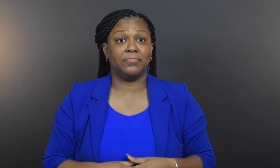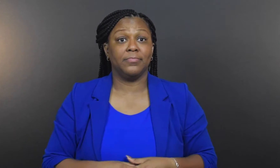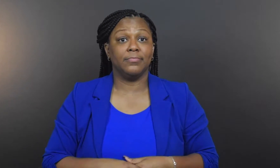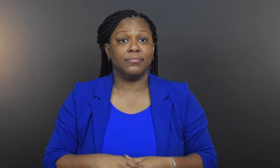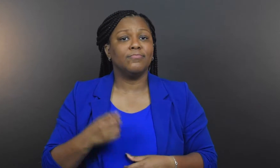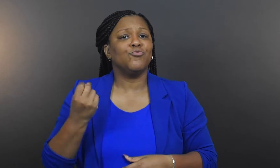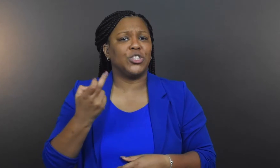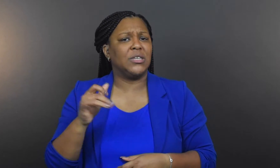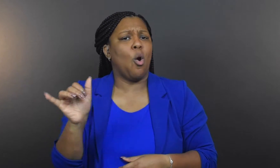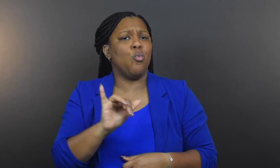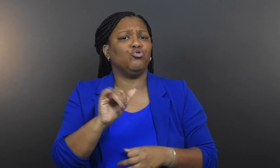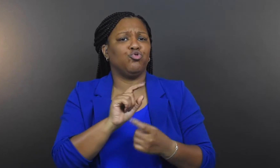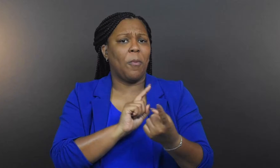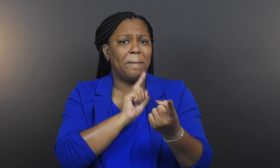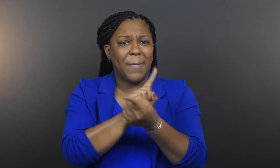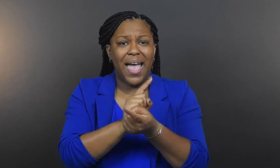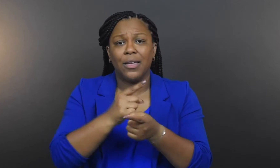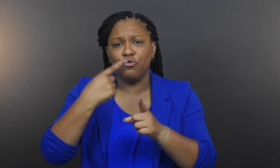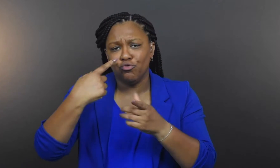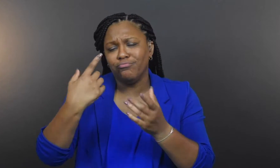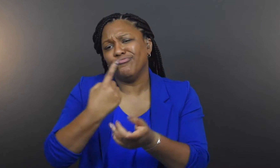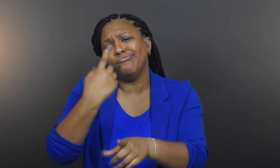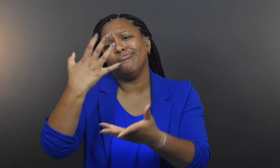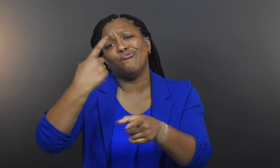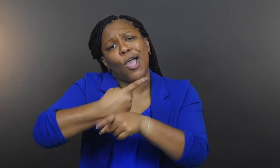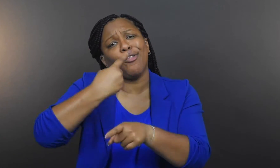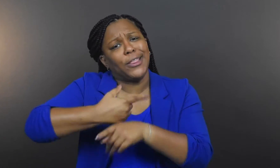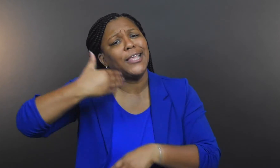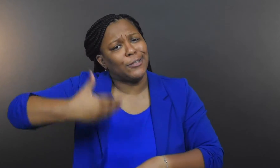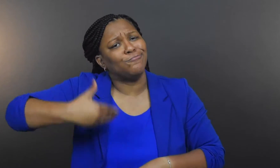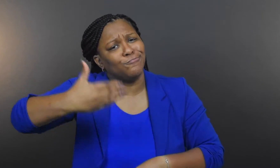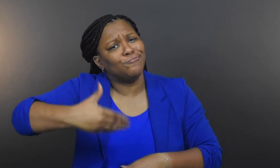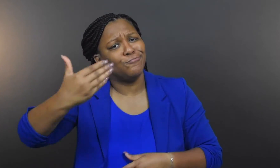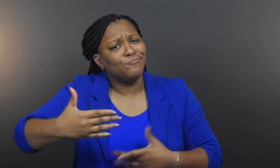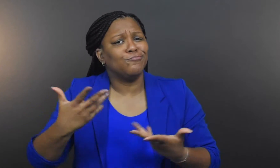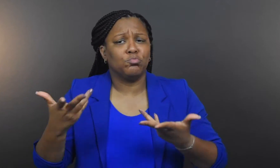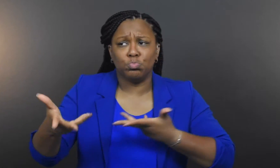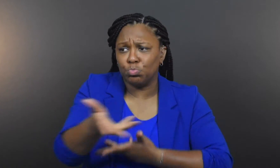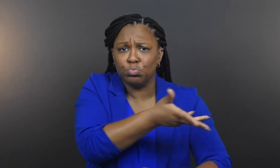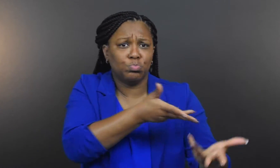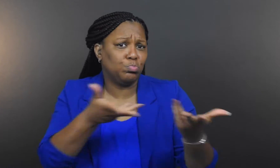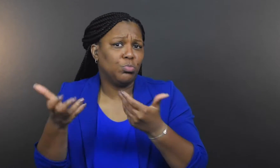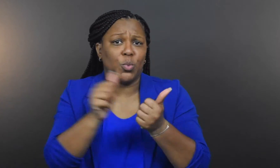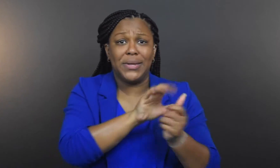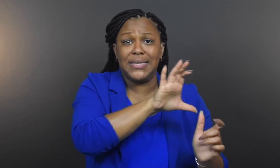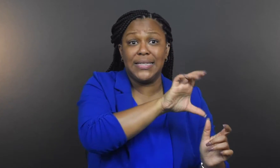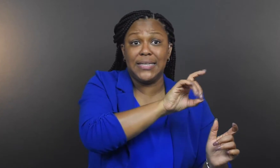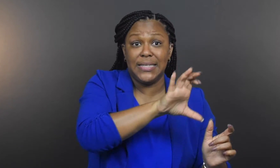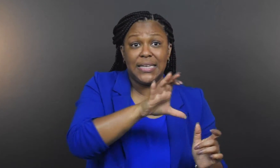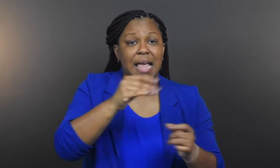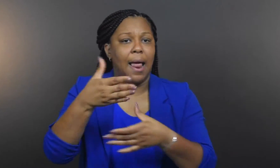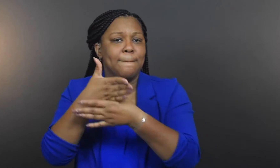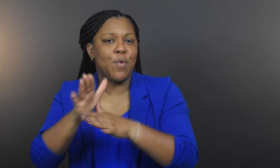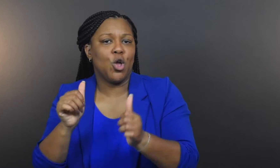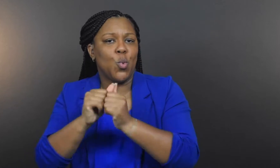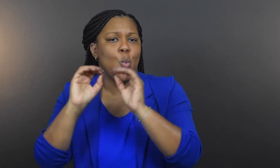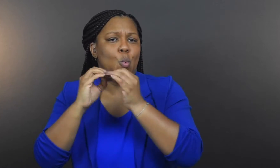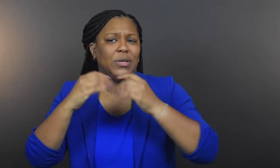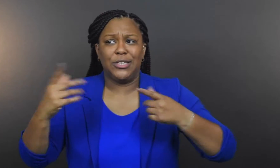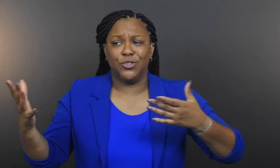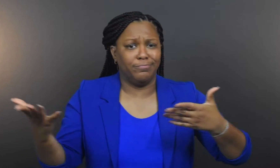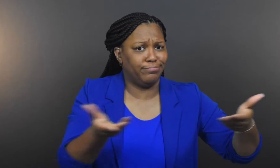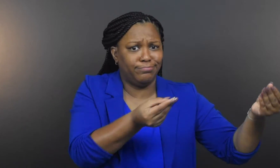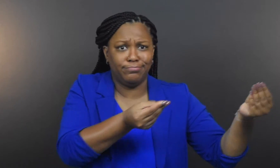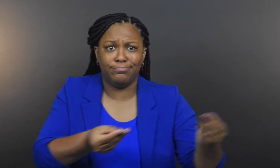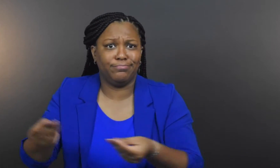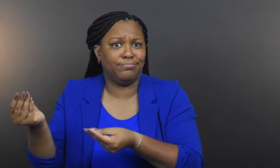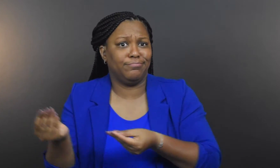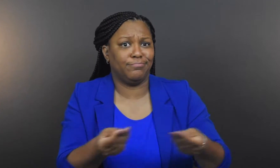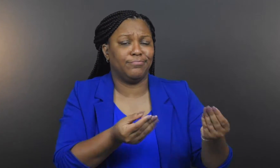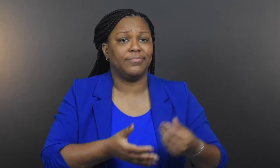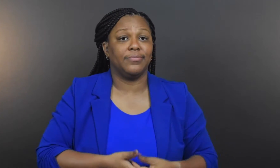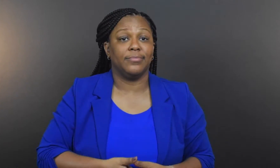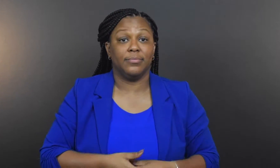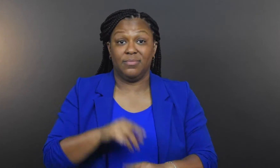She also met regularly with CDC and partner organizations.